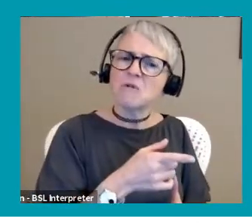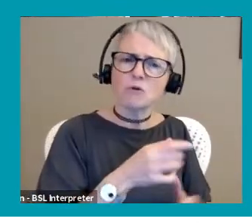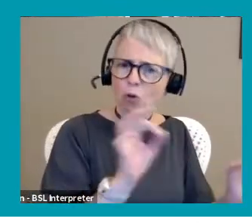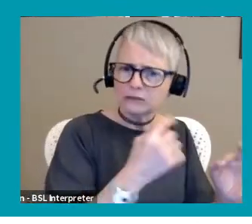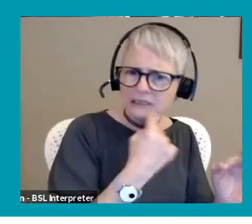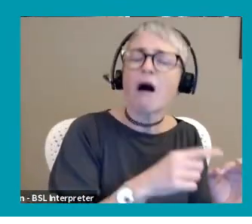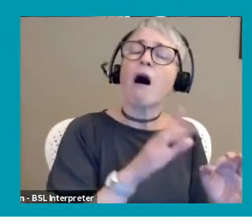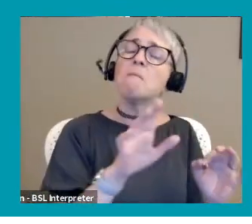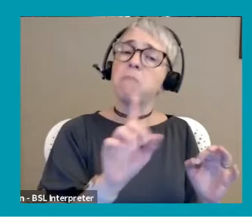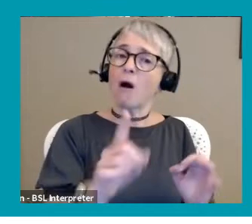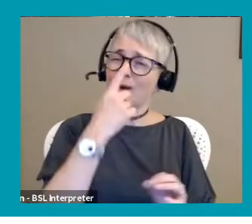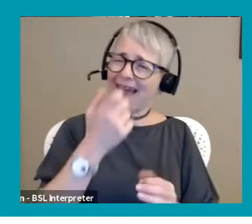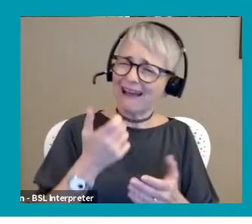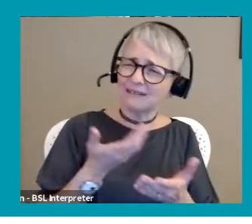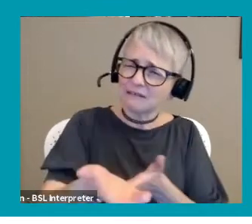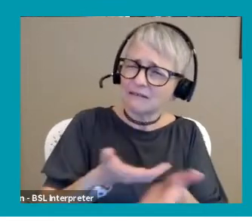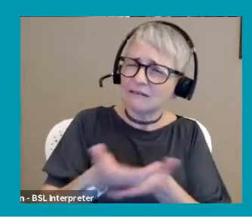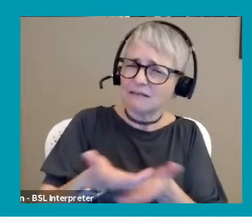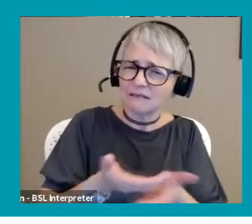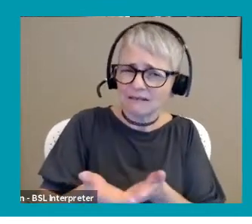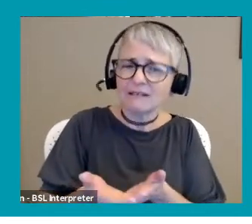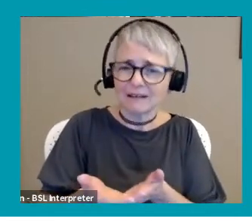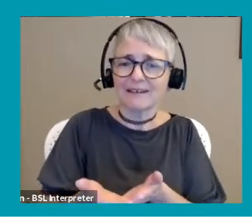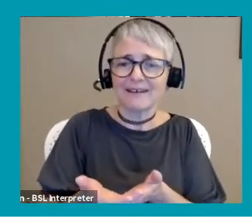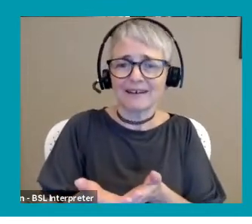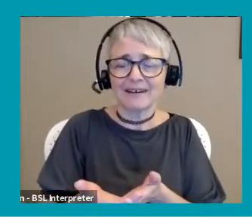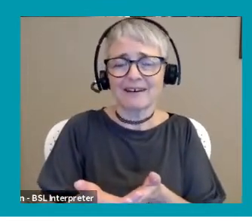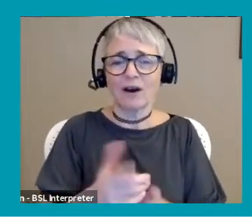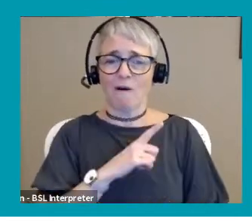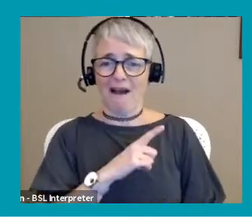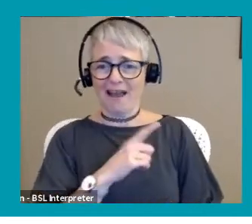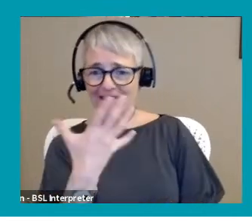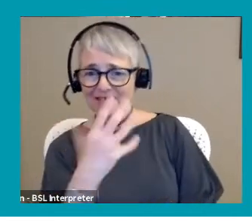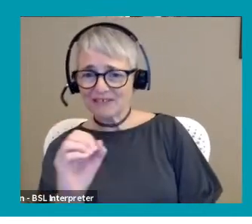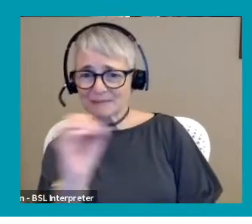Because what 50% of you said is that all of these things is a problem.